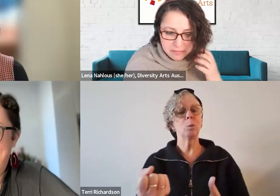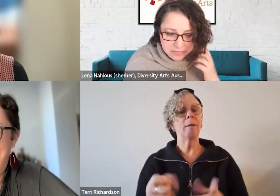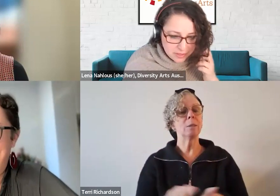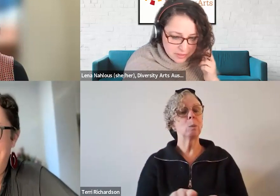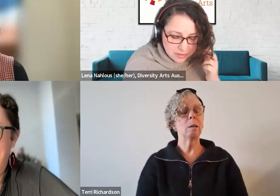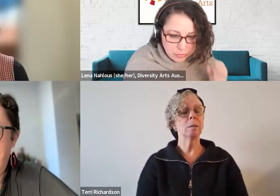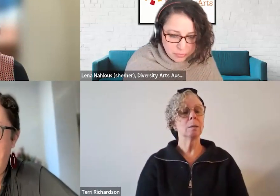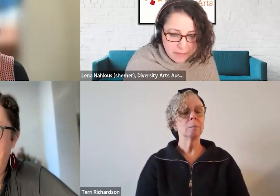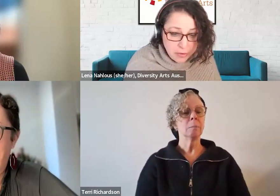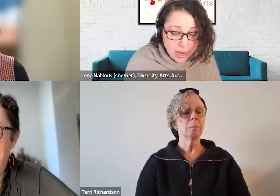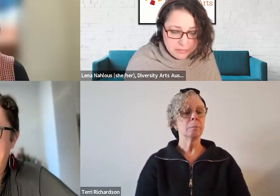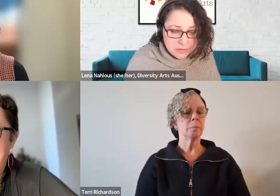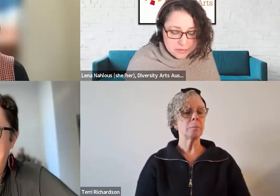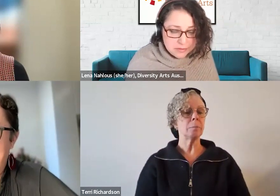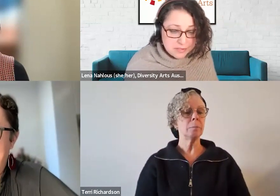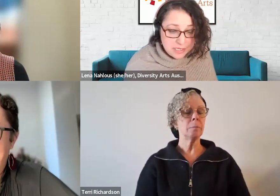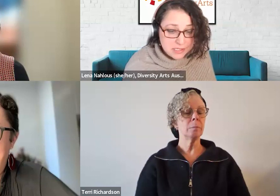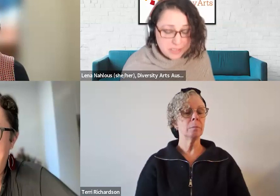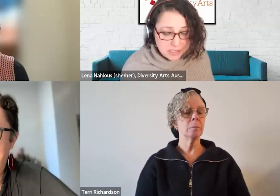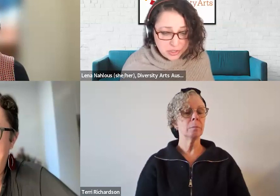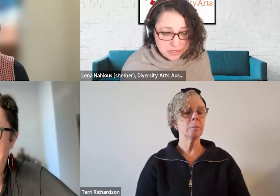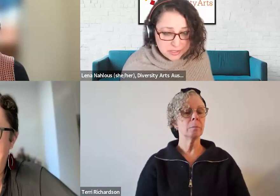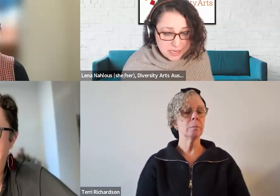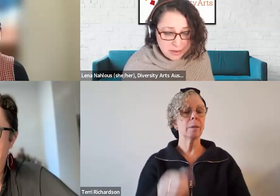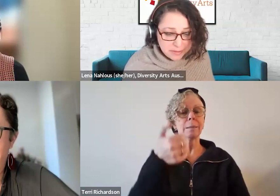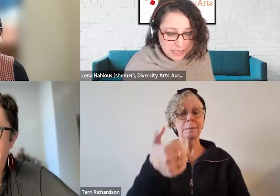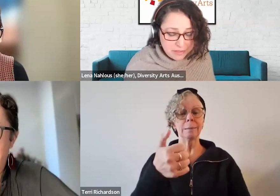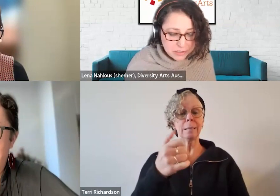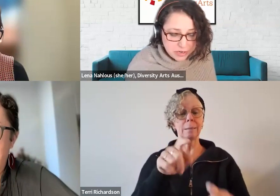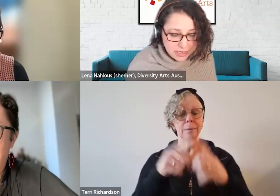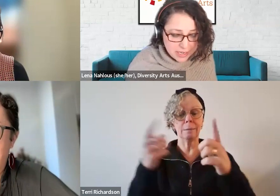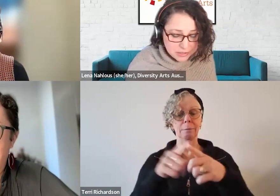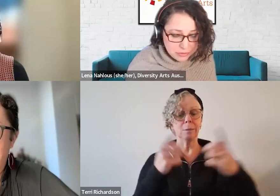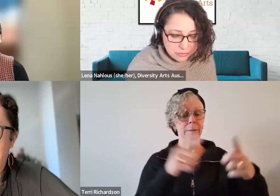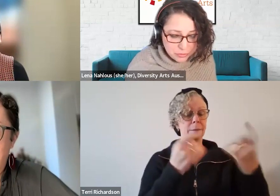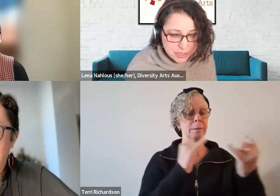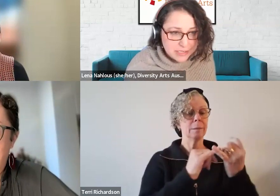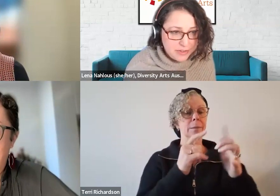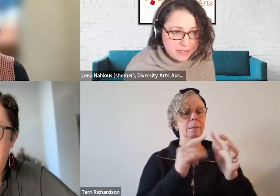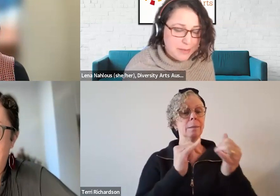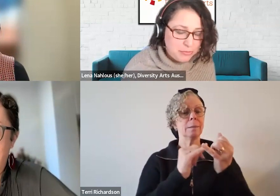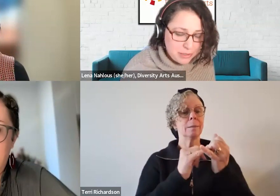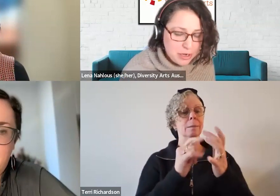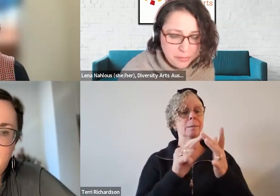And there are six of these sessions and I believe the Australia Council also has a, I mean,